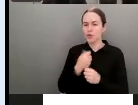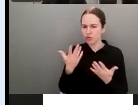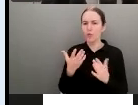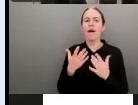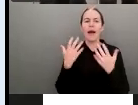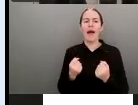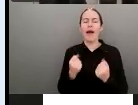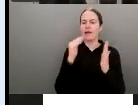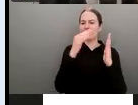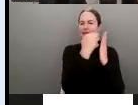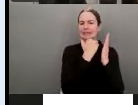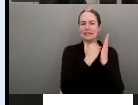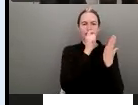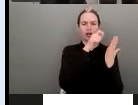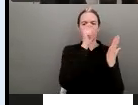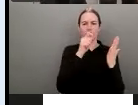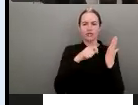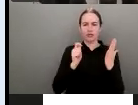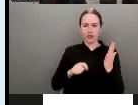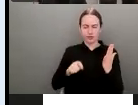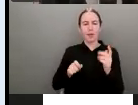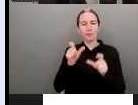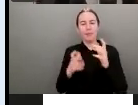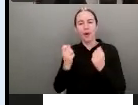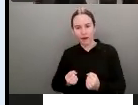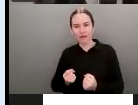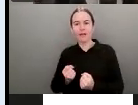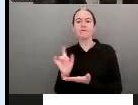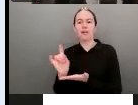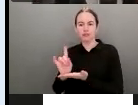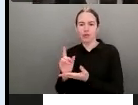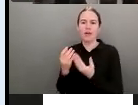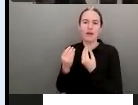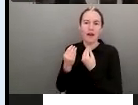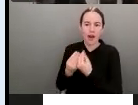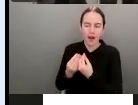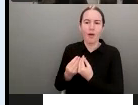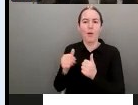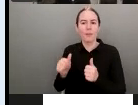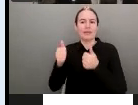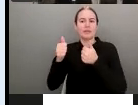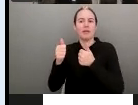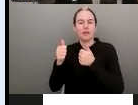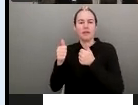on how to help them in making apps more accessible.